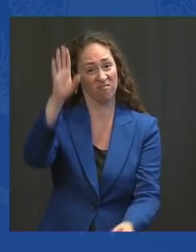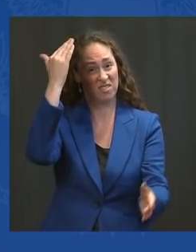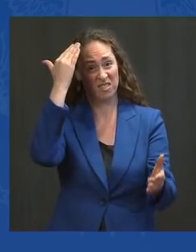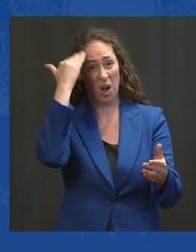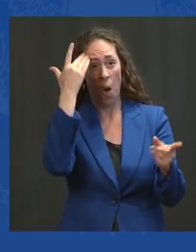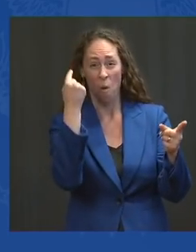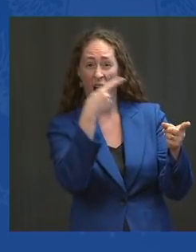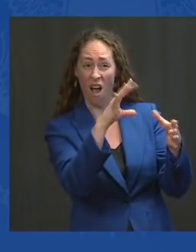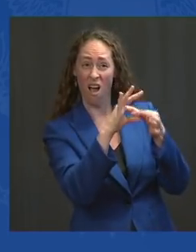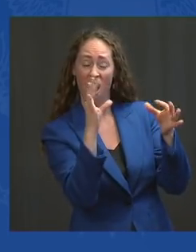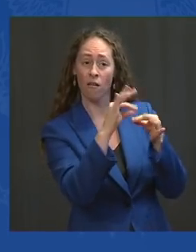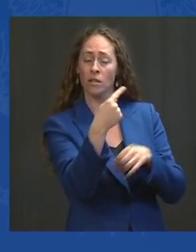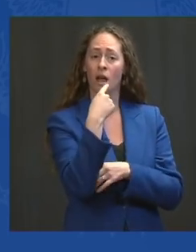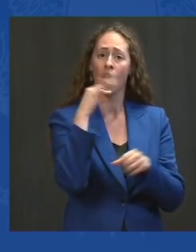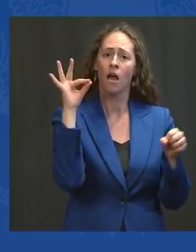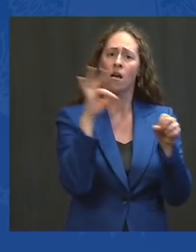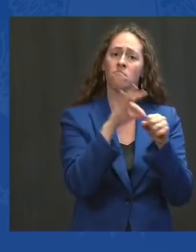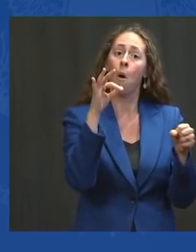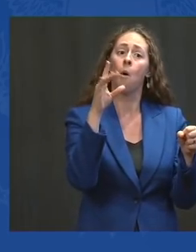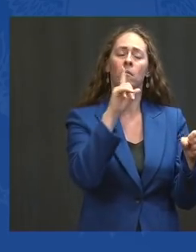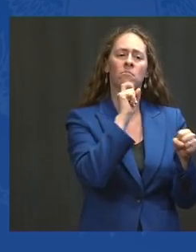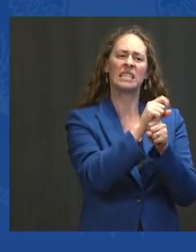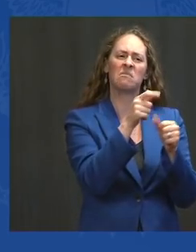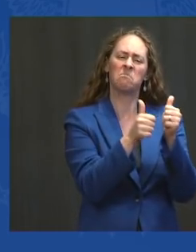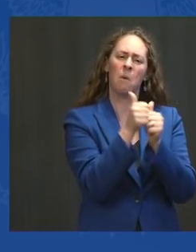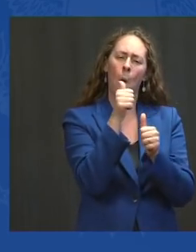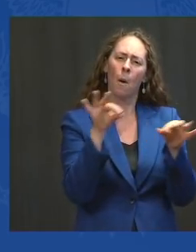"the most important vote that we ever had."